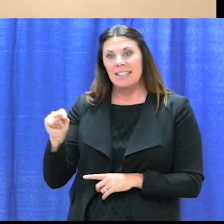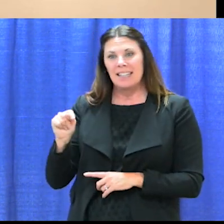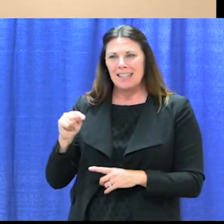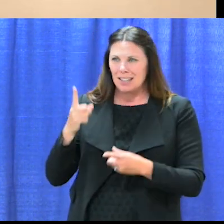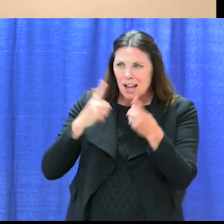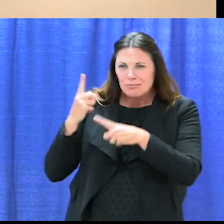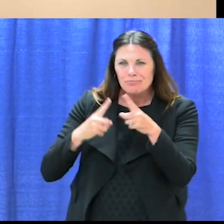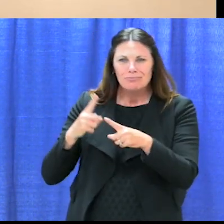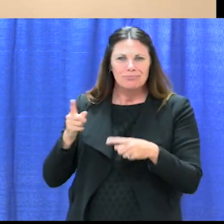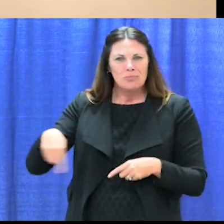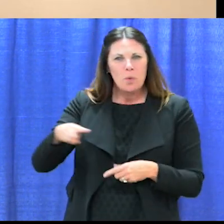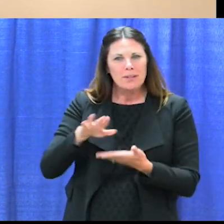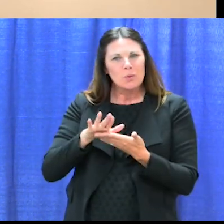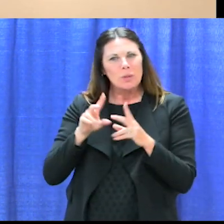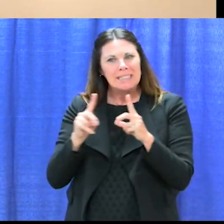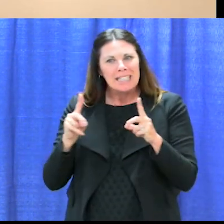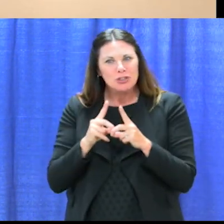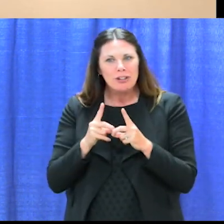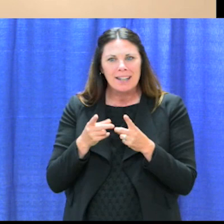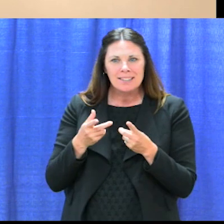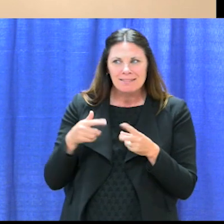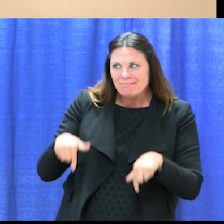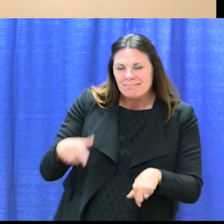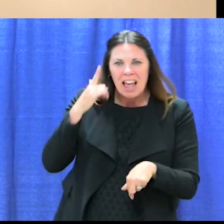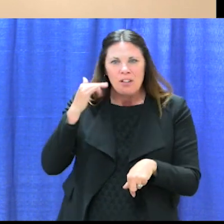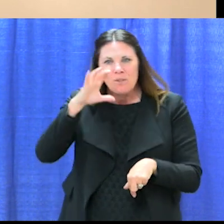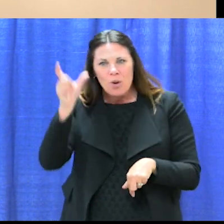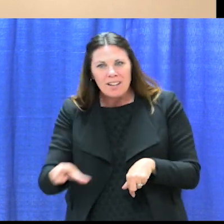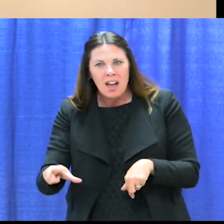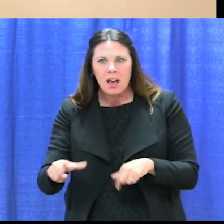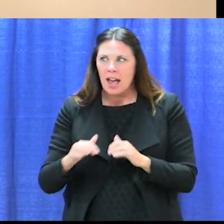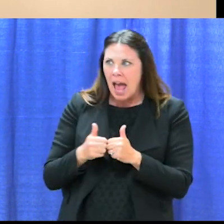state to find ways to save on their unlimited wireless data plans.